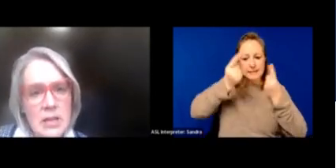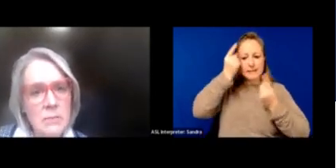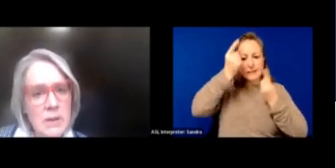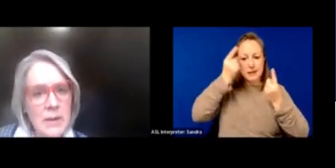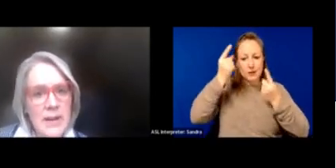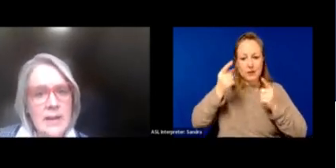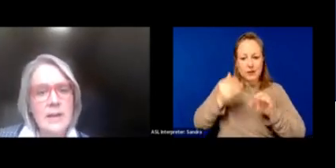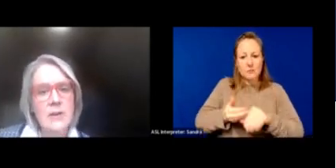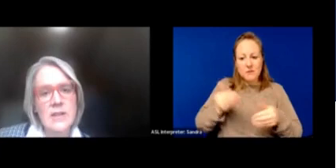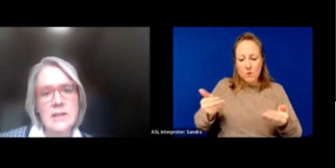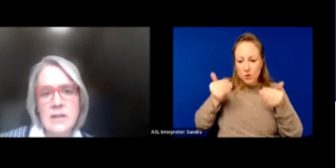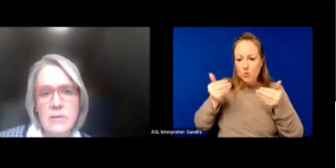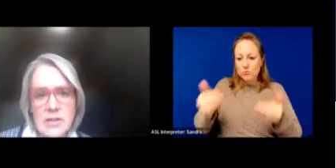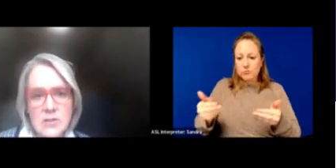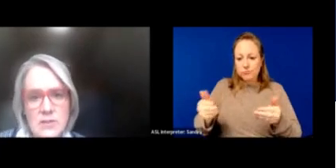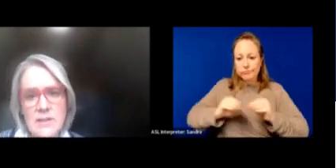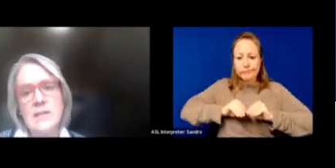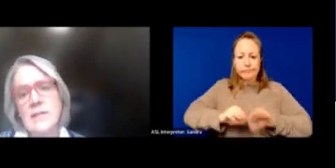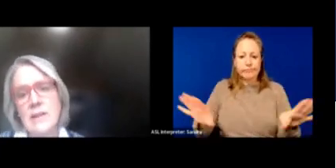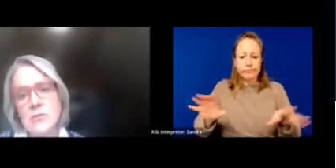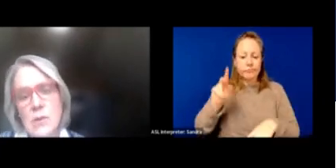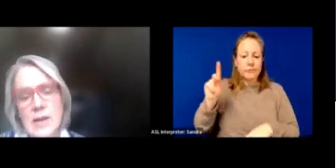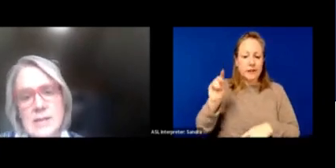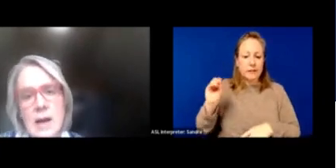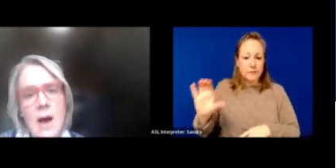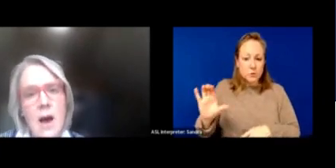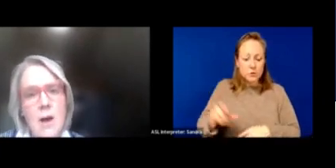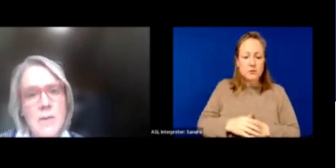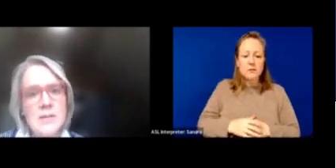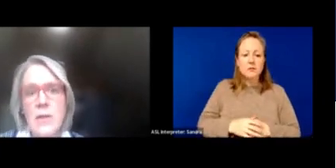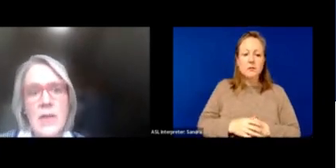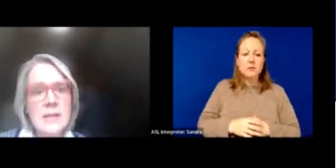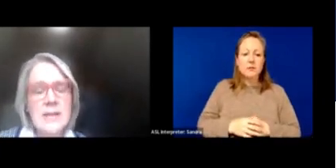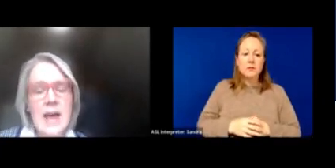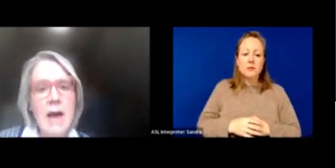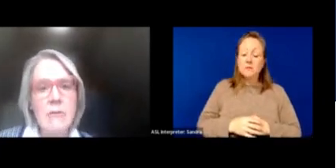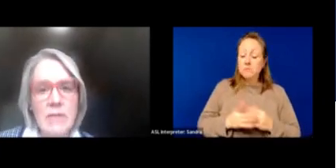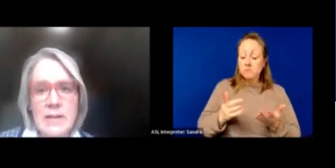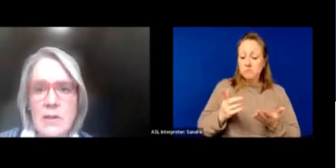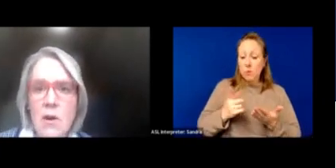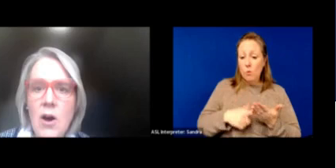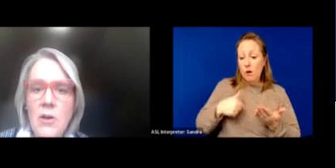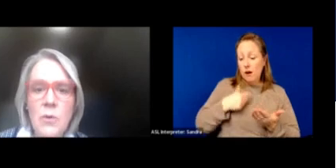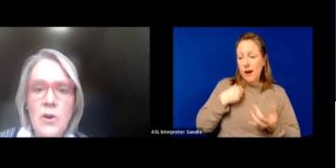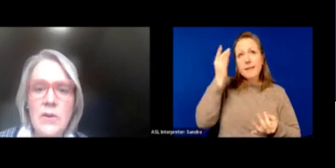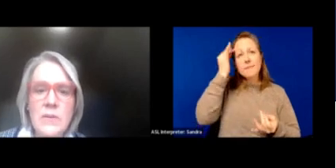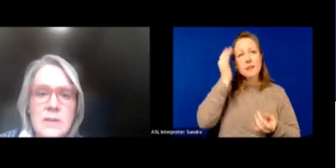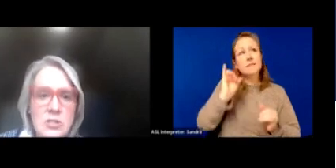implementing dignity of risk or dignity of choice. And so the things that I reflected on or to